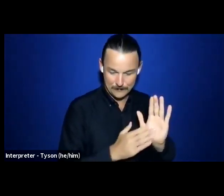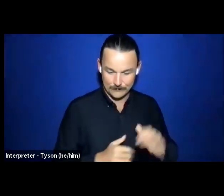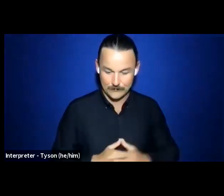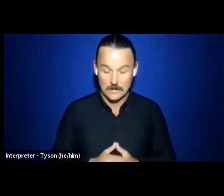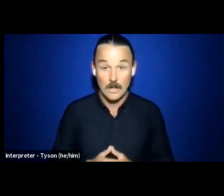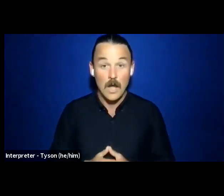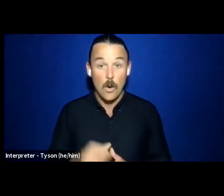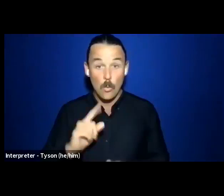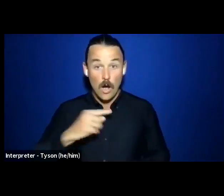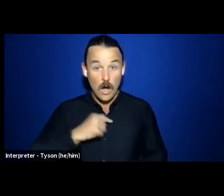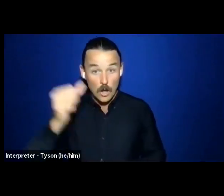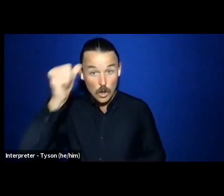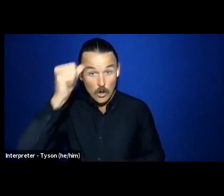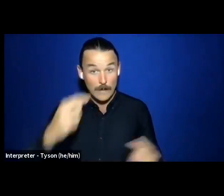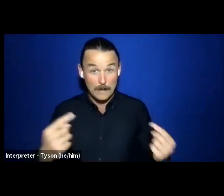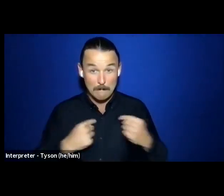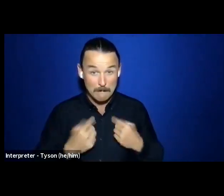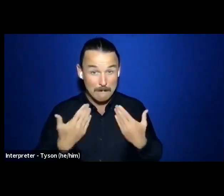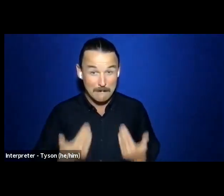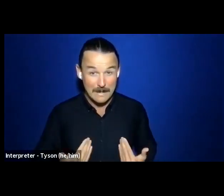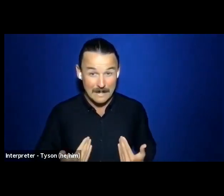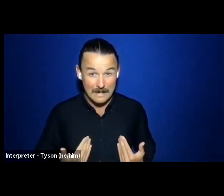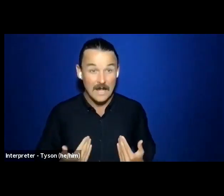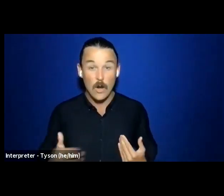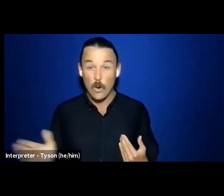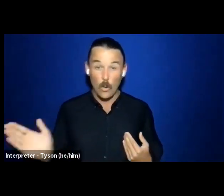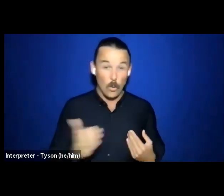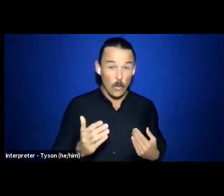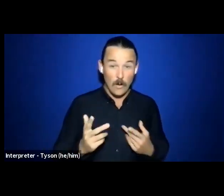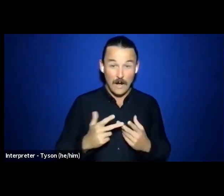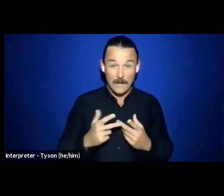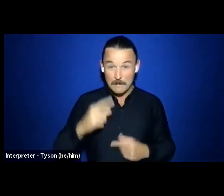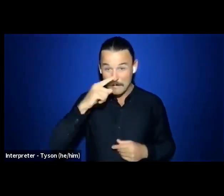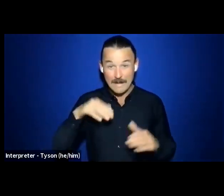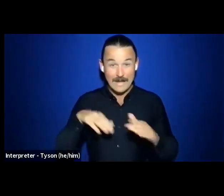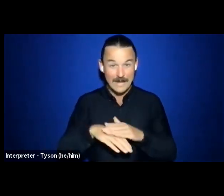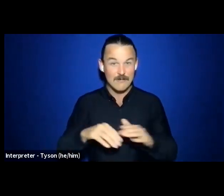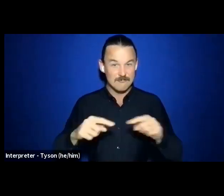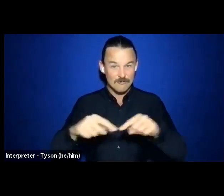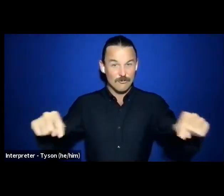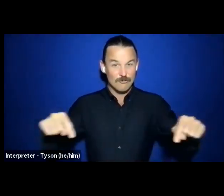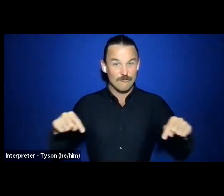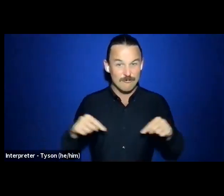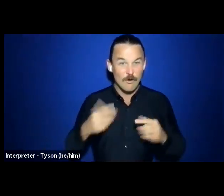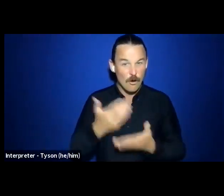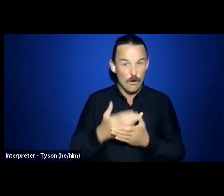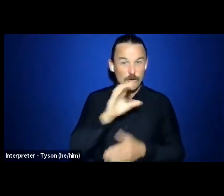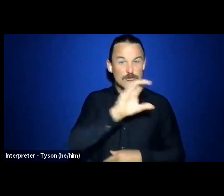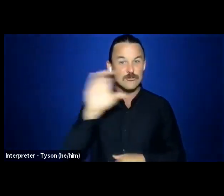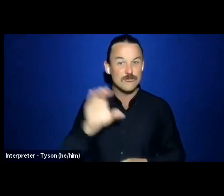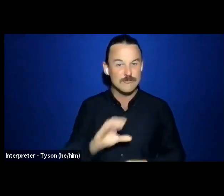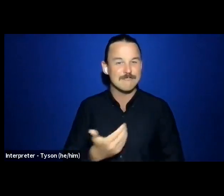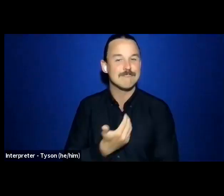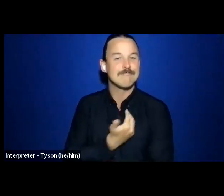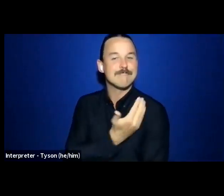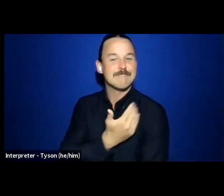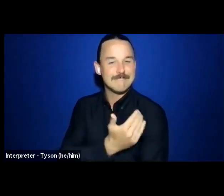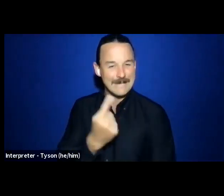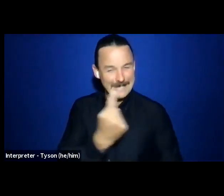then who knows what I do know is then who knows what I do know ne in this room and ne in this room and on this is in this room and on this is Really proud.